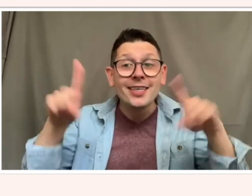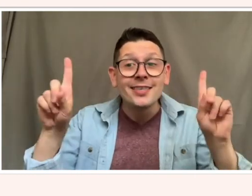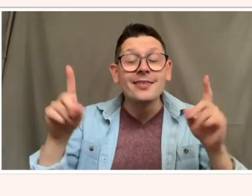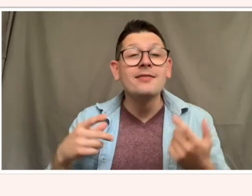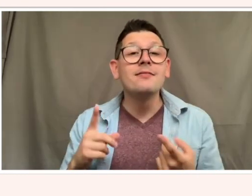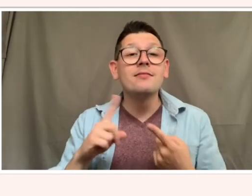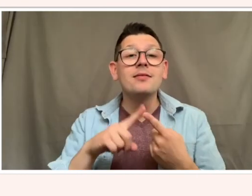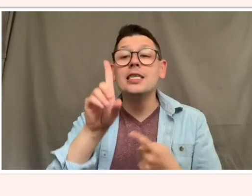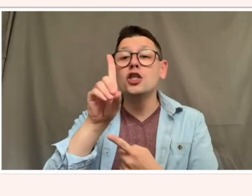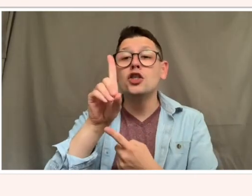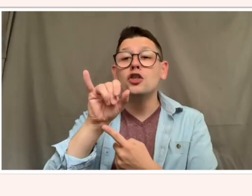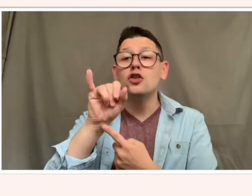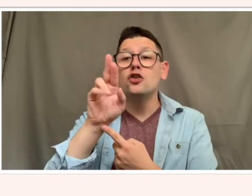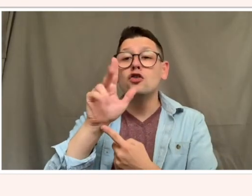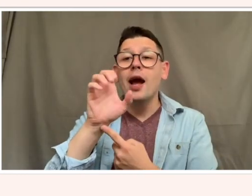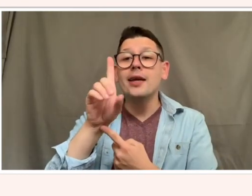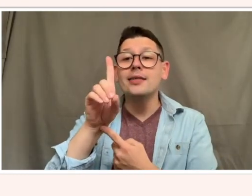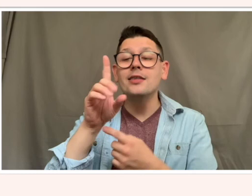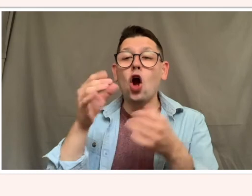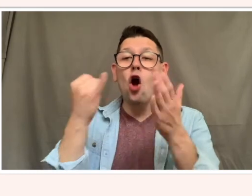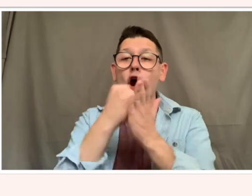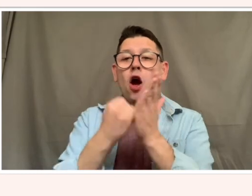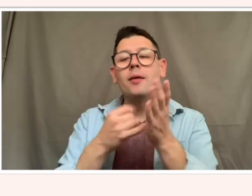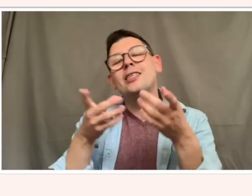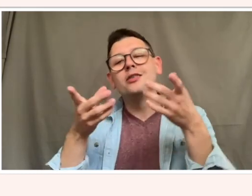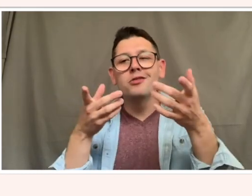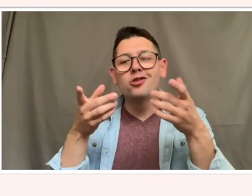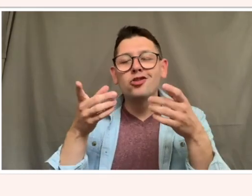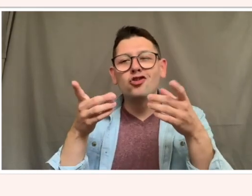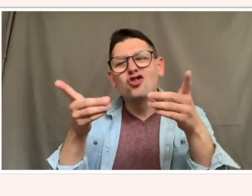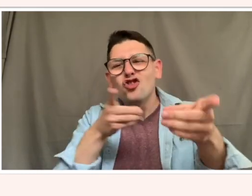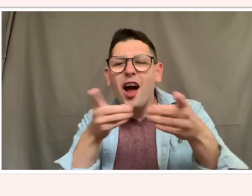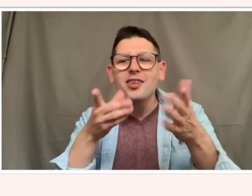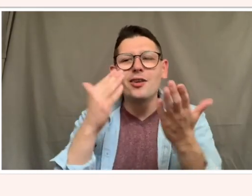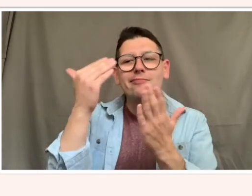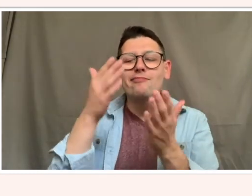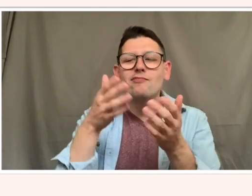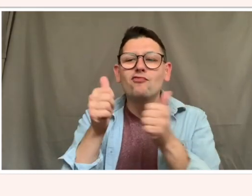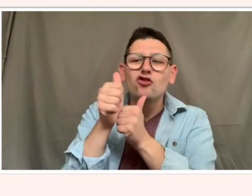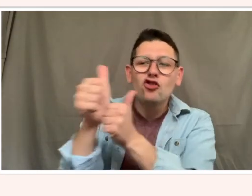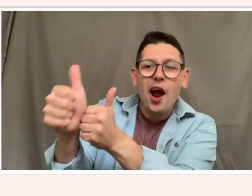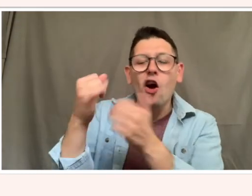Obviously the fact that it's very visual is helpful.